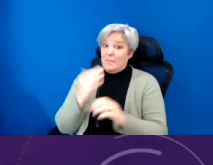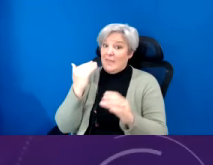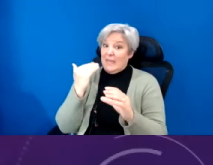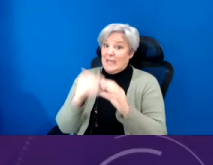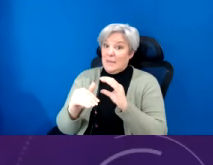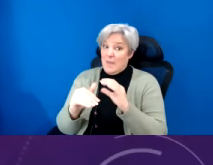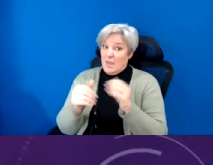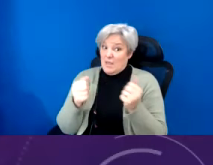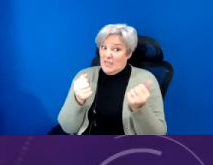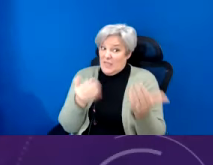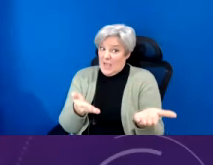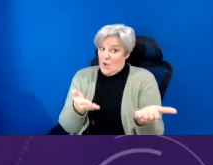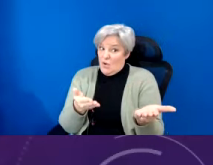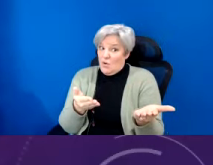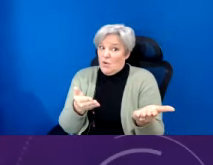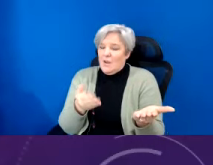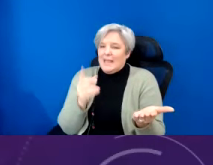there is the correct email